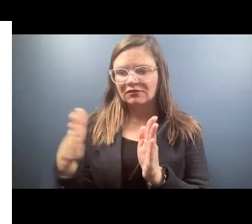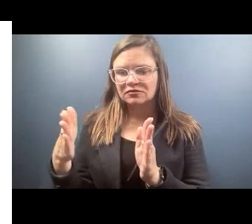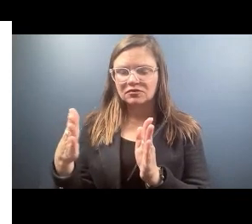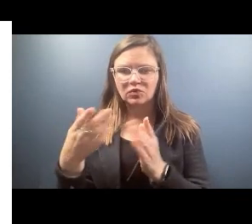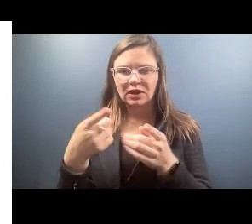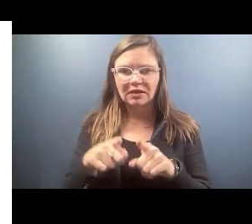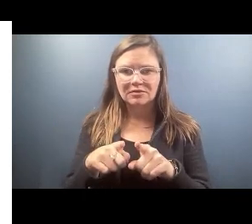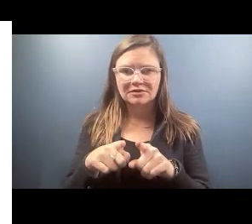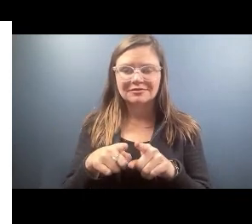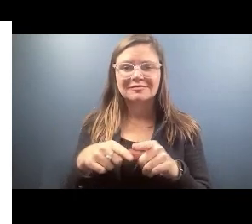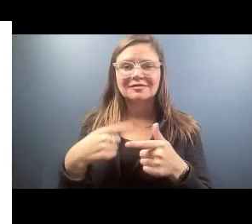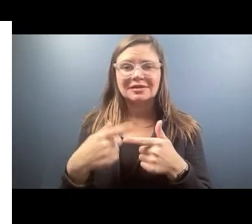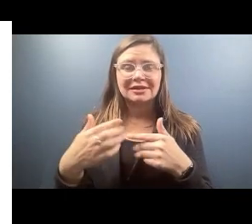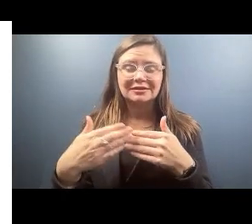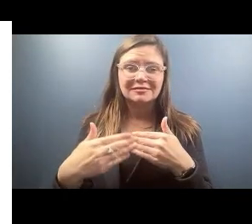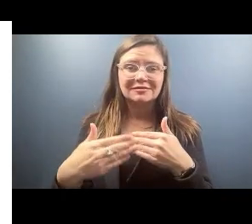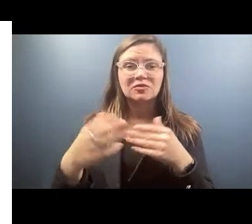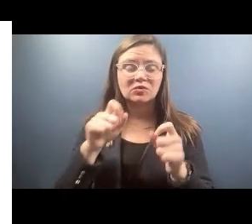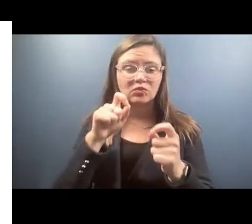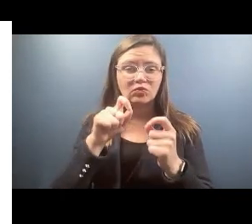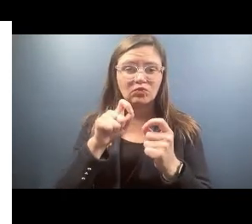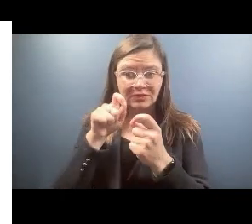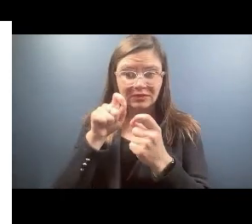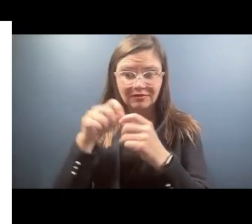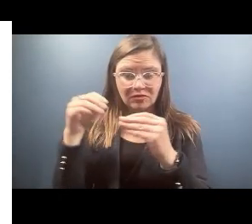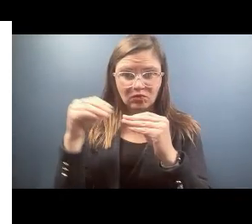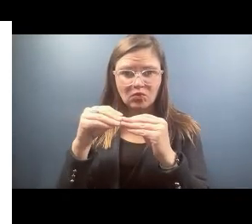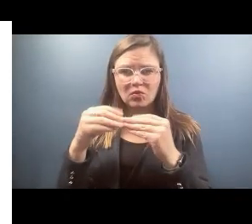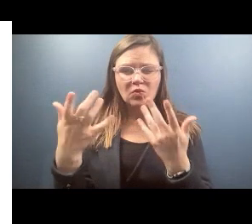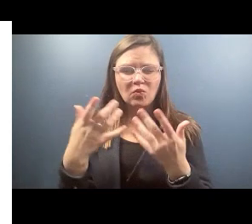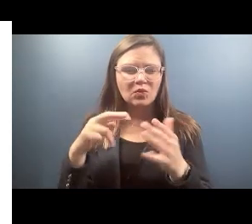You could then go further and get specific about how you define turnover